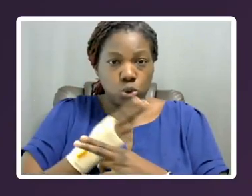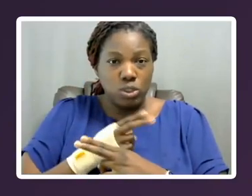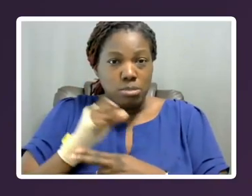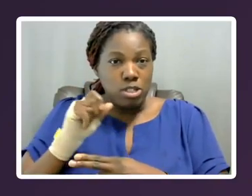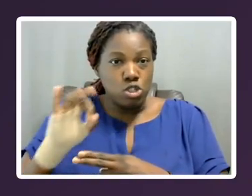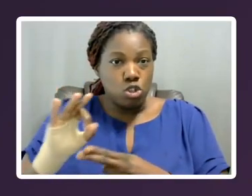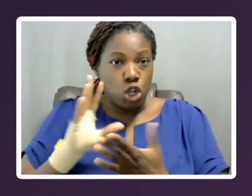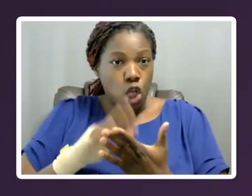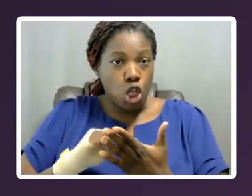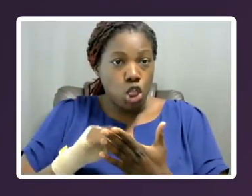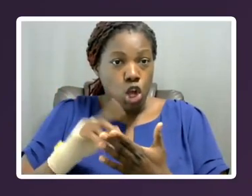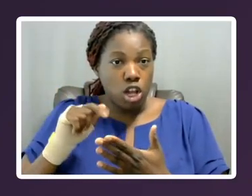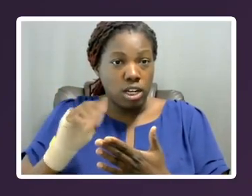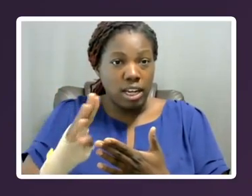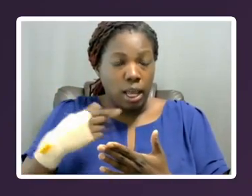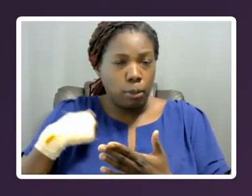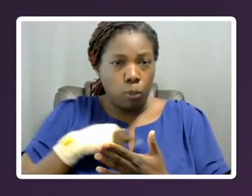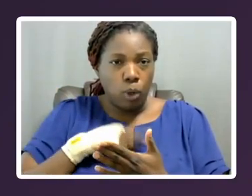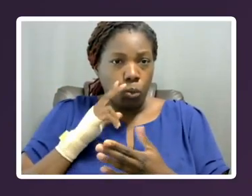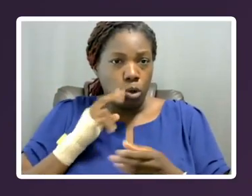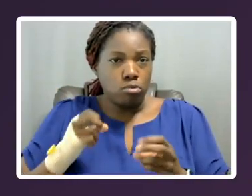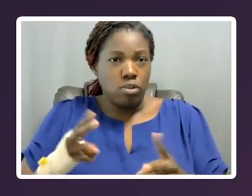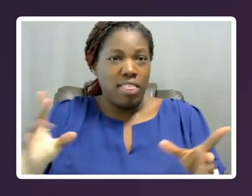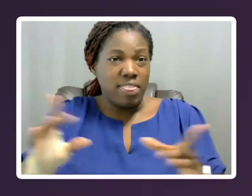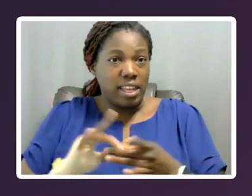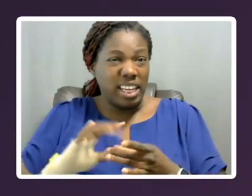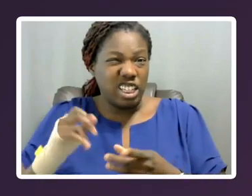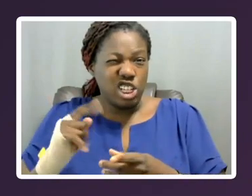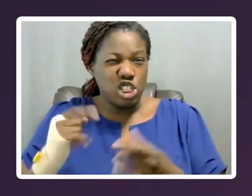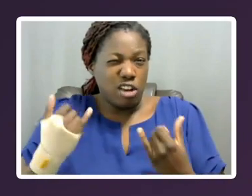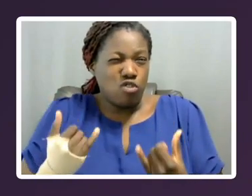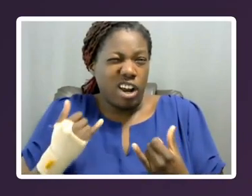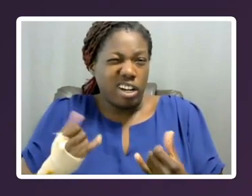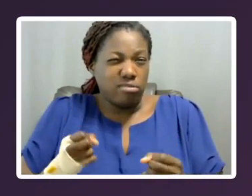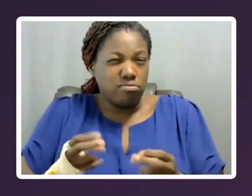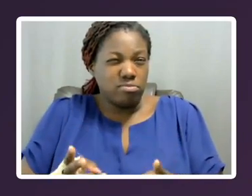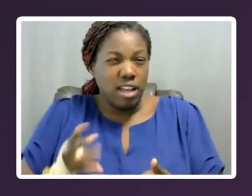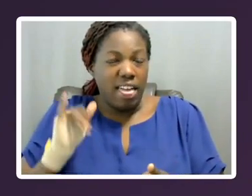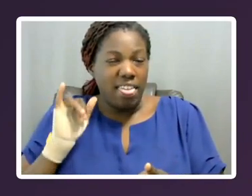are dropping the link into the chat for you. So this is the direct link that takes you to